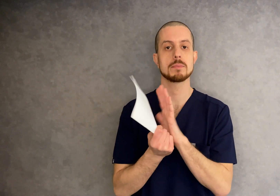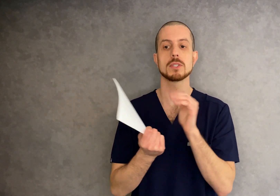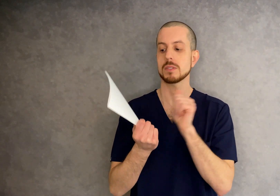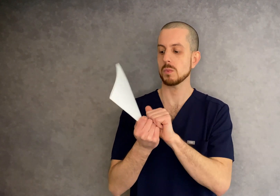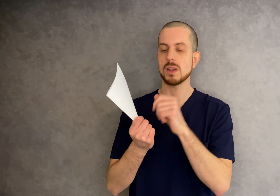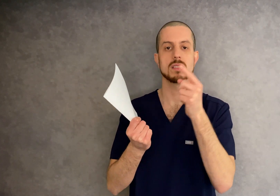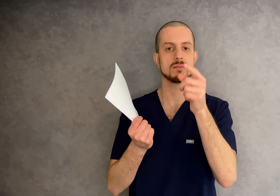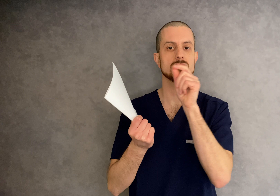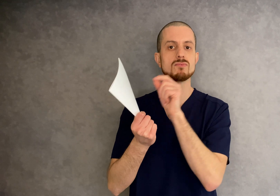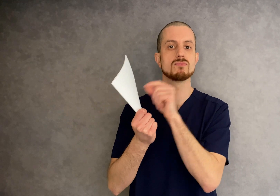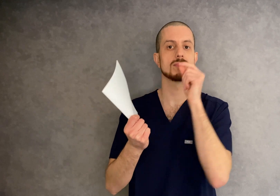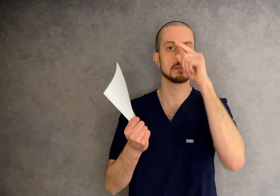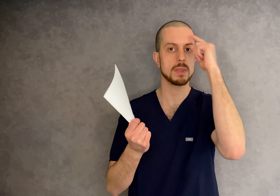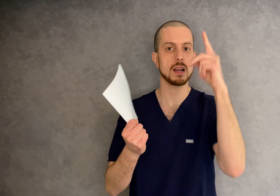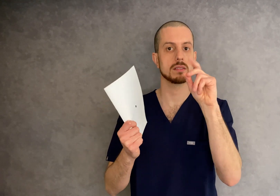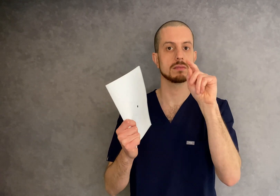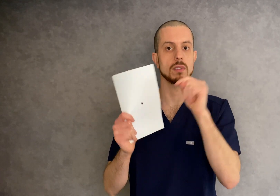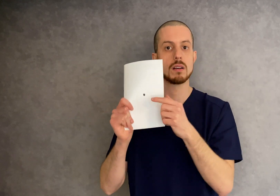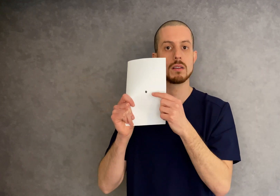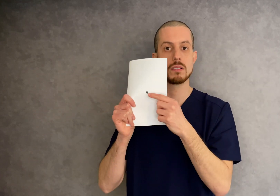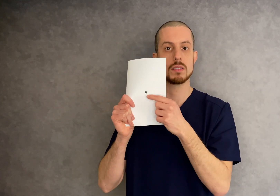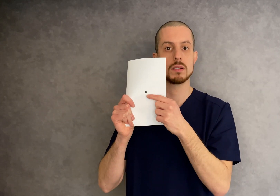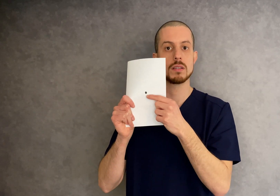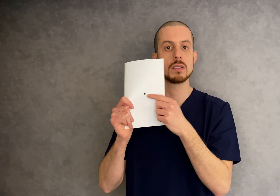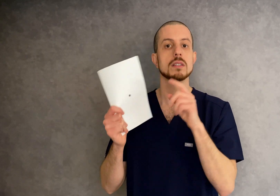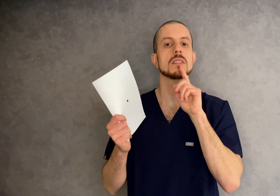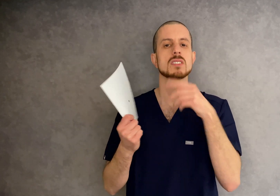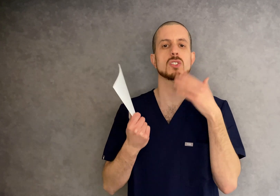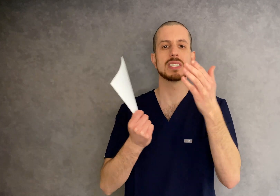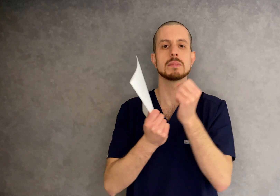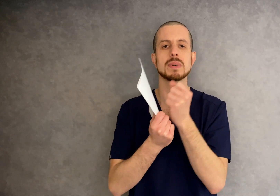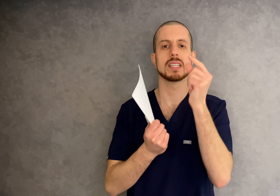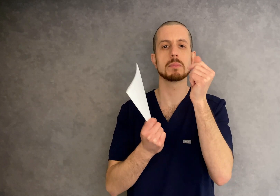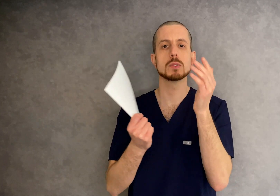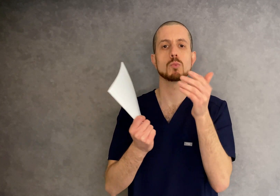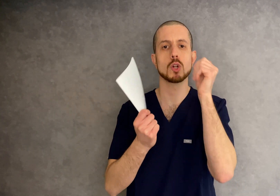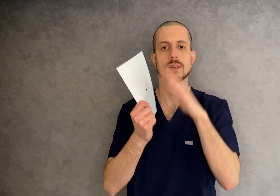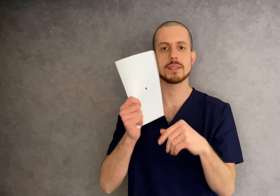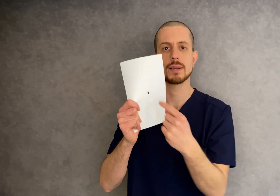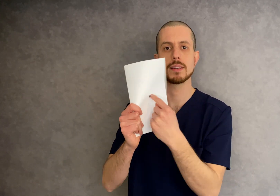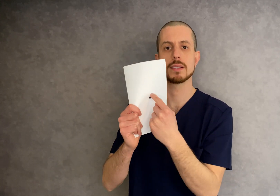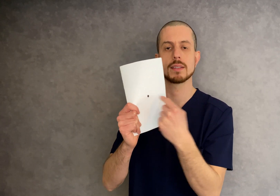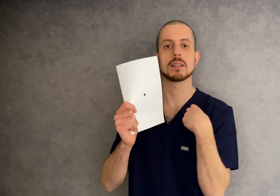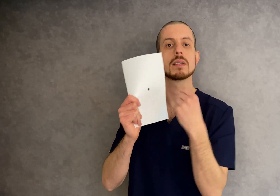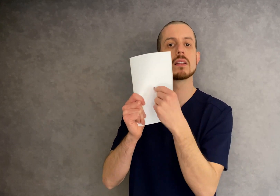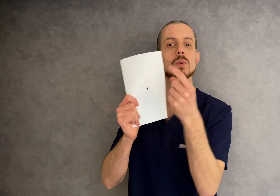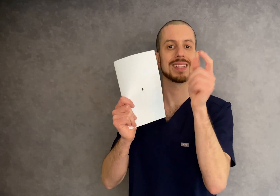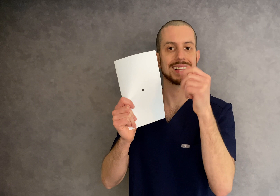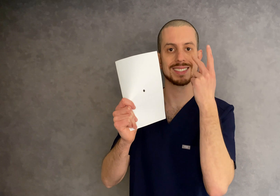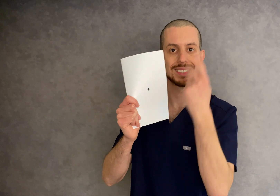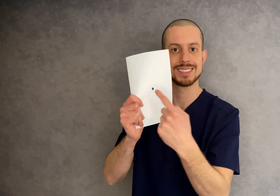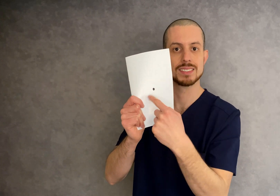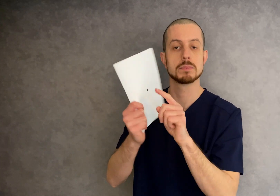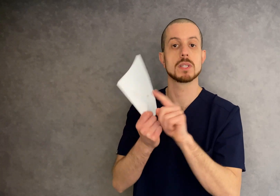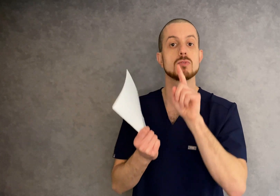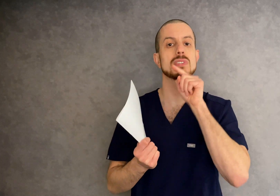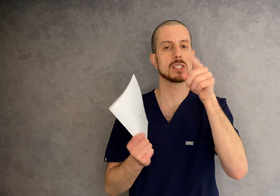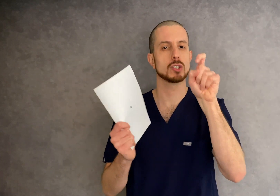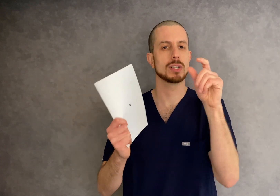Draw a black dot on the paper. I suggest making it a bit smaller than this dot, I made it a little bigger so you can see it here.